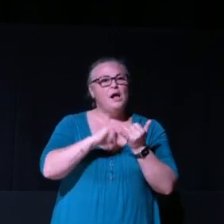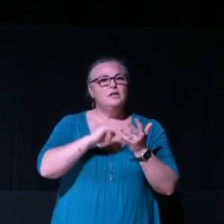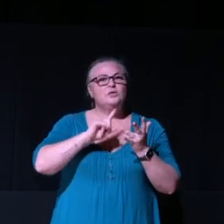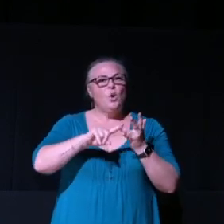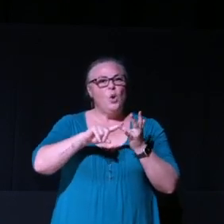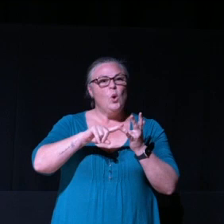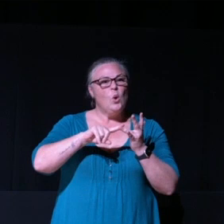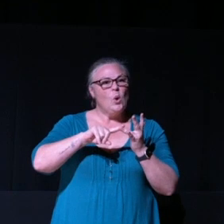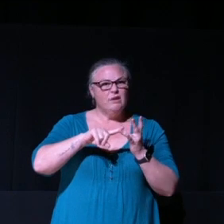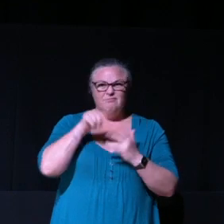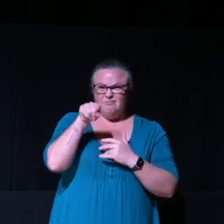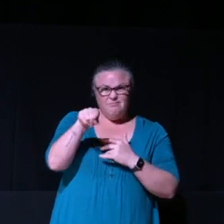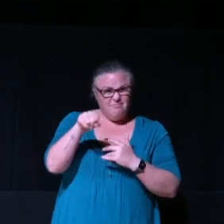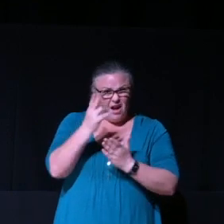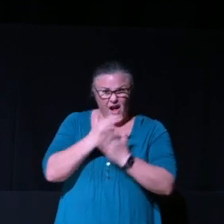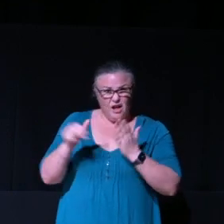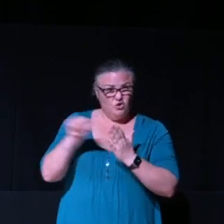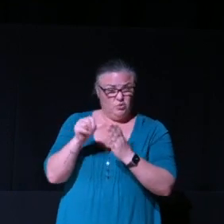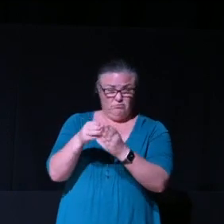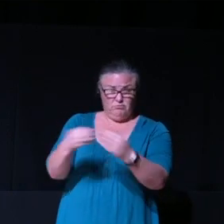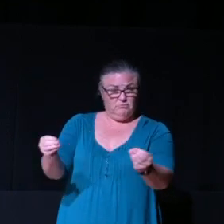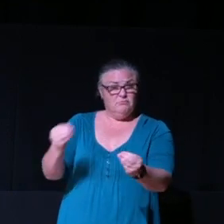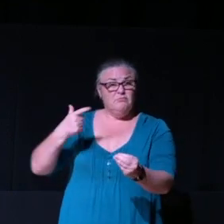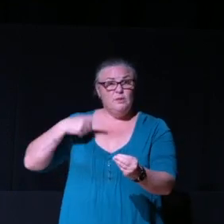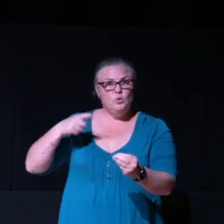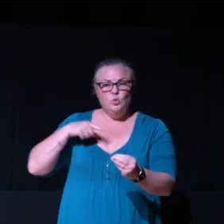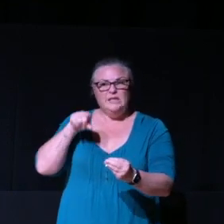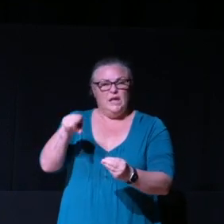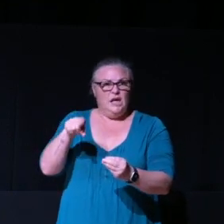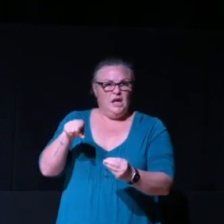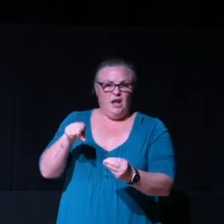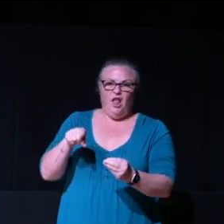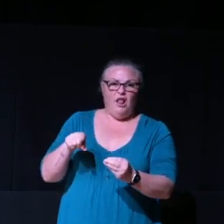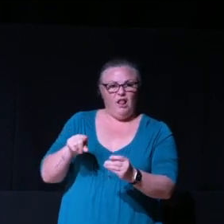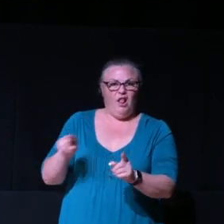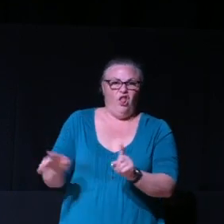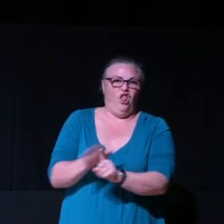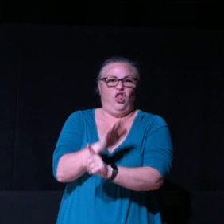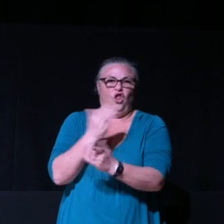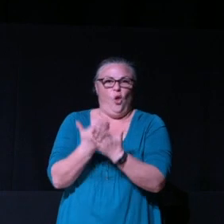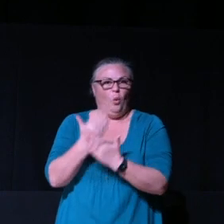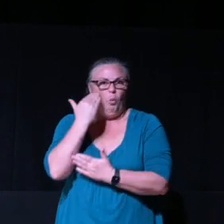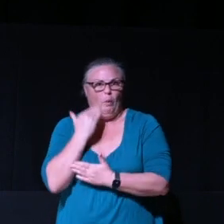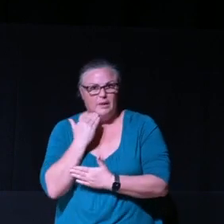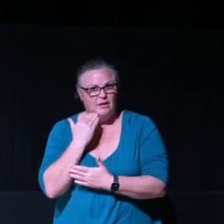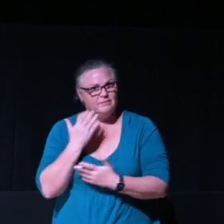This week I saw a letter shared on Facebook that had been sent to the Melbourne International Comedy Festival requesting